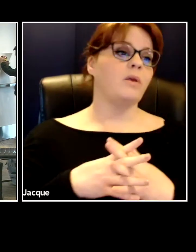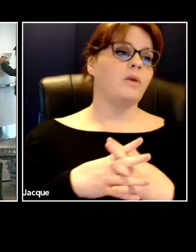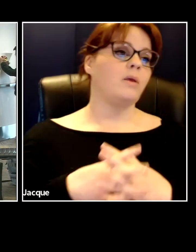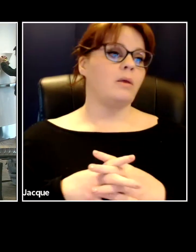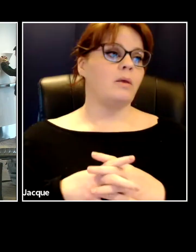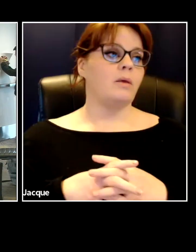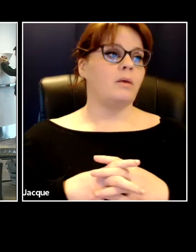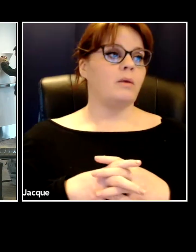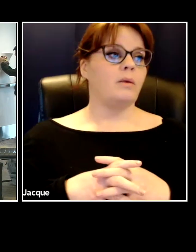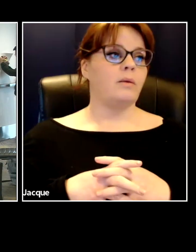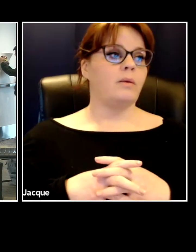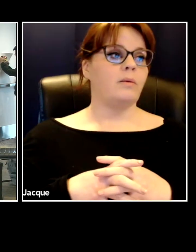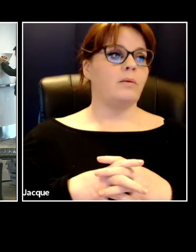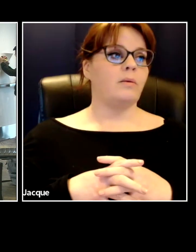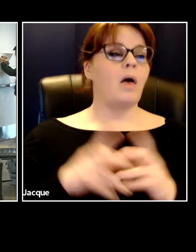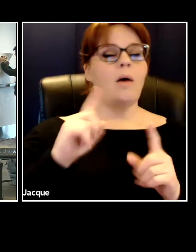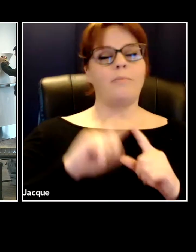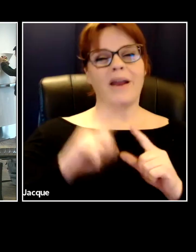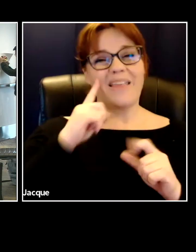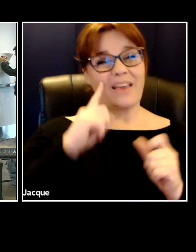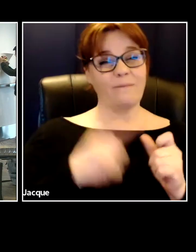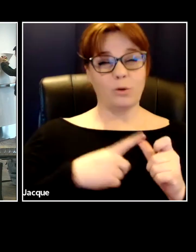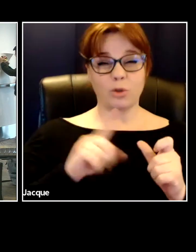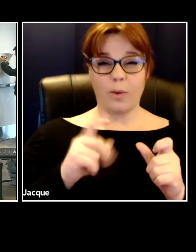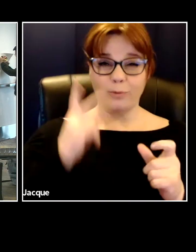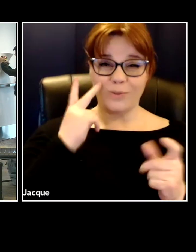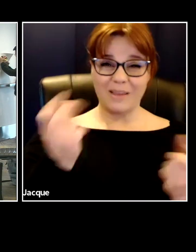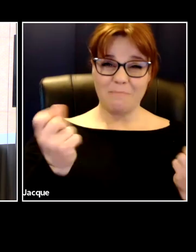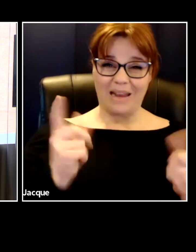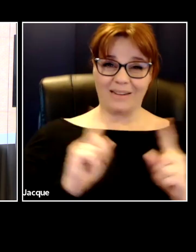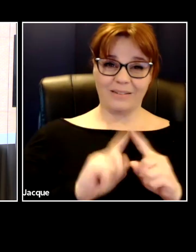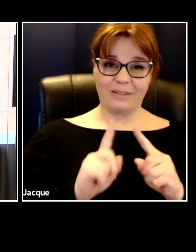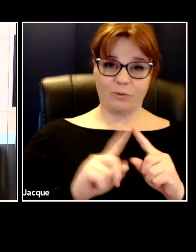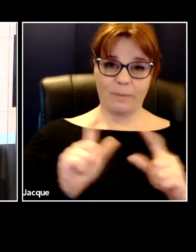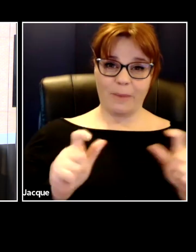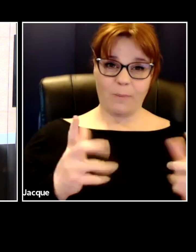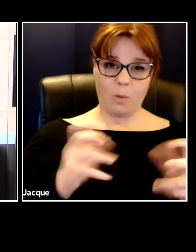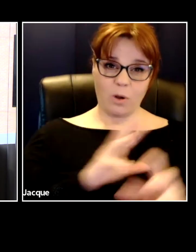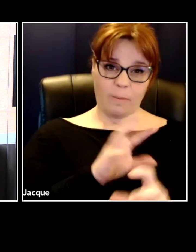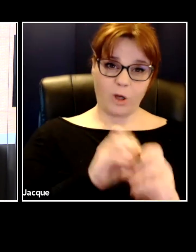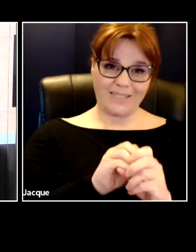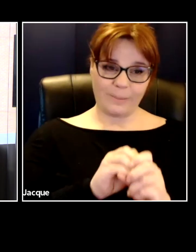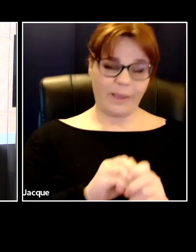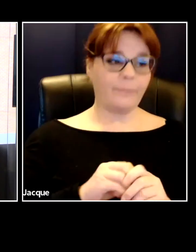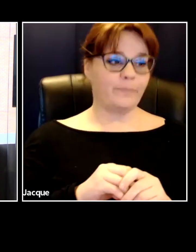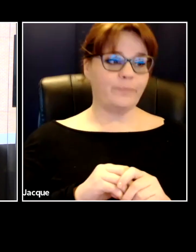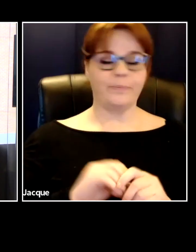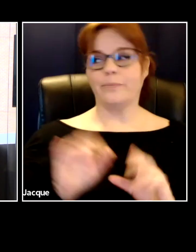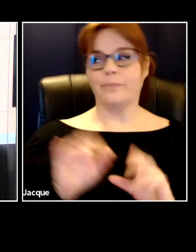of people who want to participate in that event. Yep. Great idea. I definitely feel much more